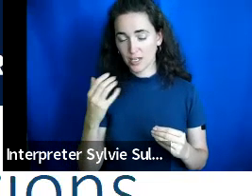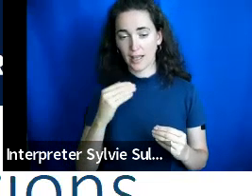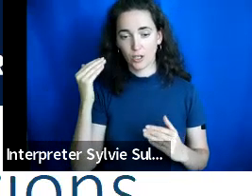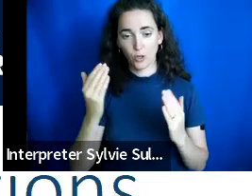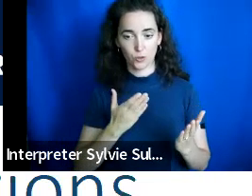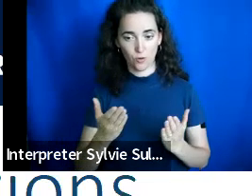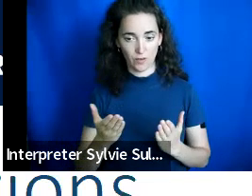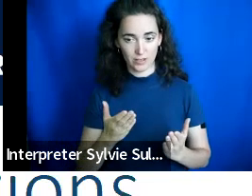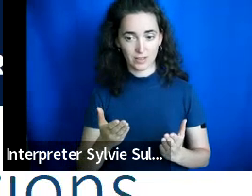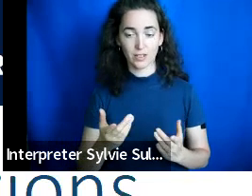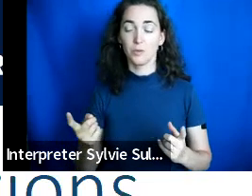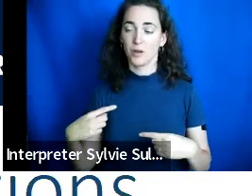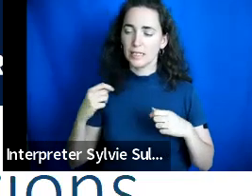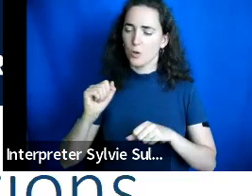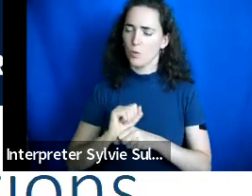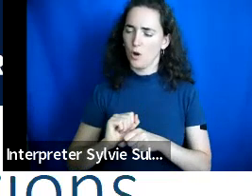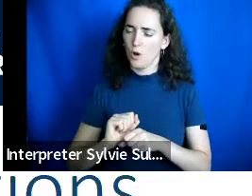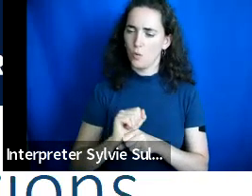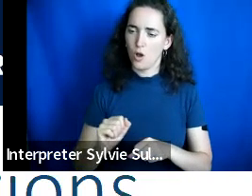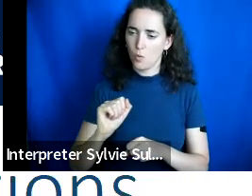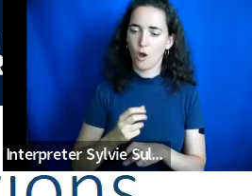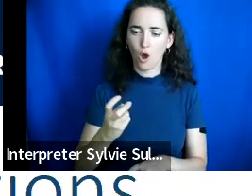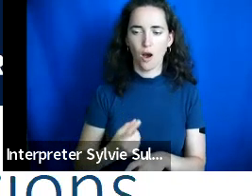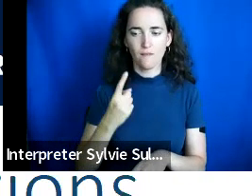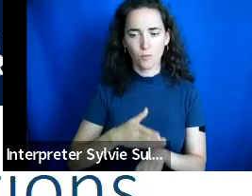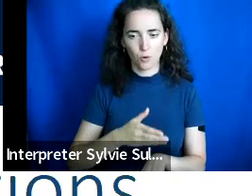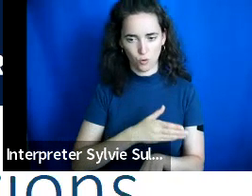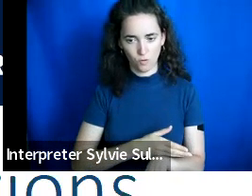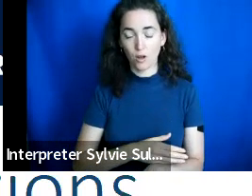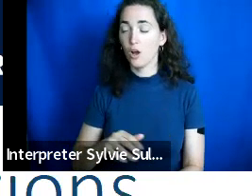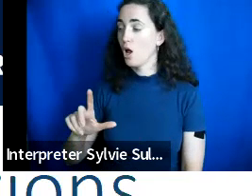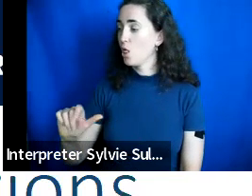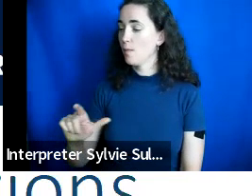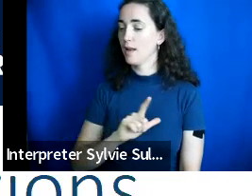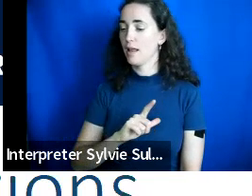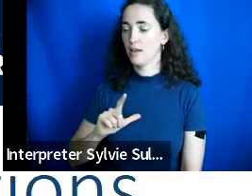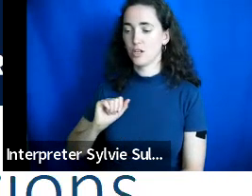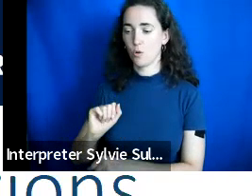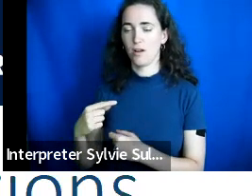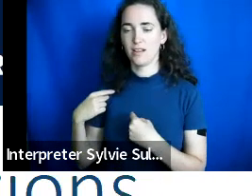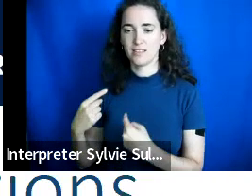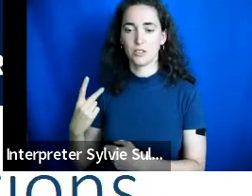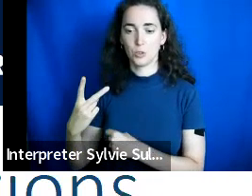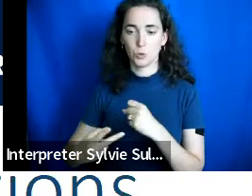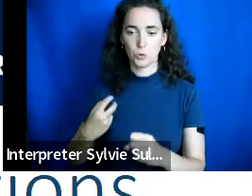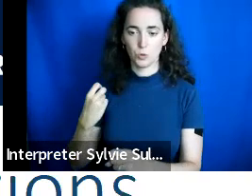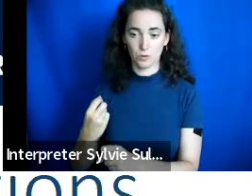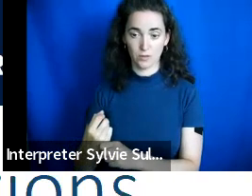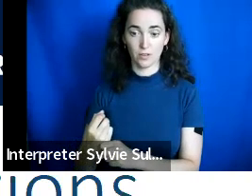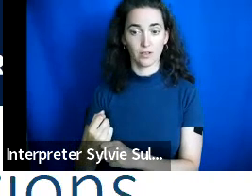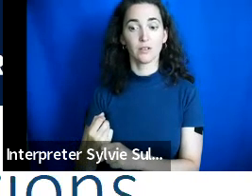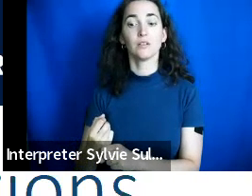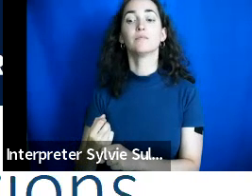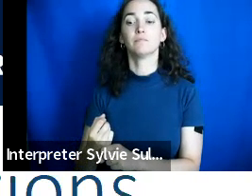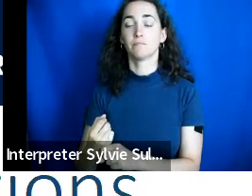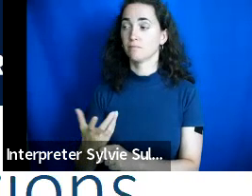We've done a lot of work in this area our Louisiana Legislature war over the last couple of years we've been provided.